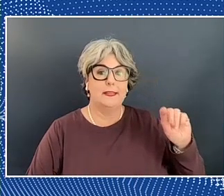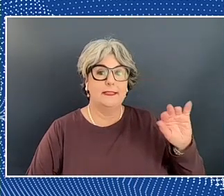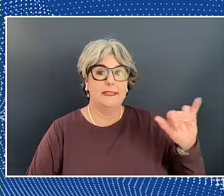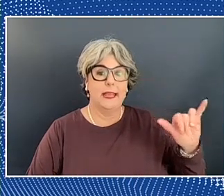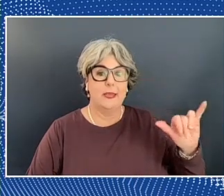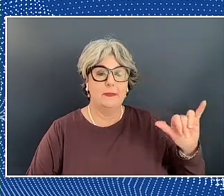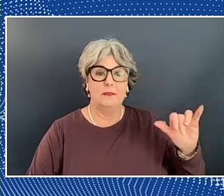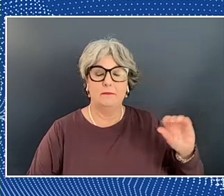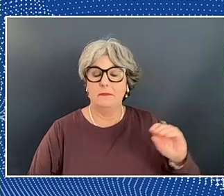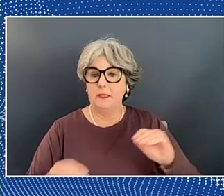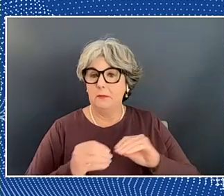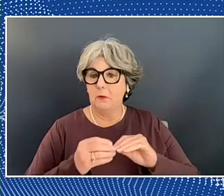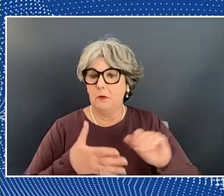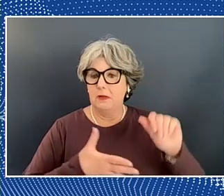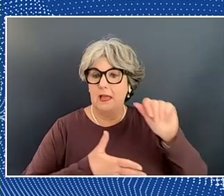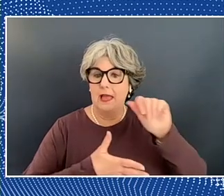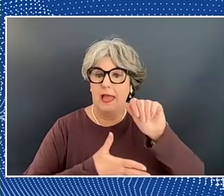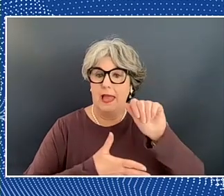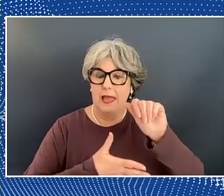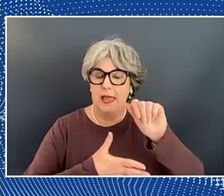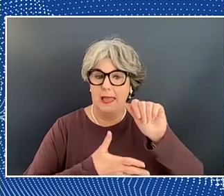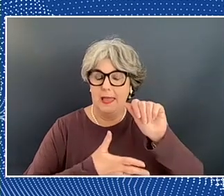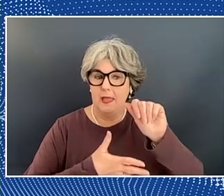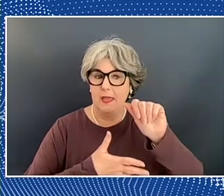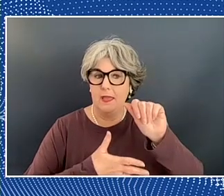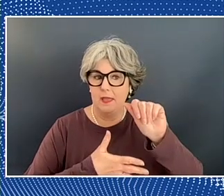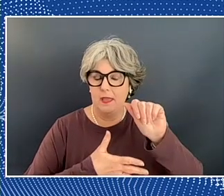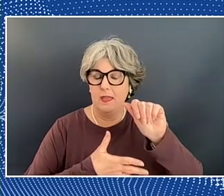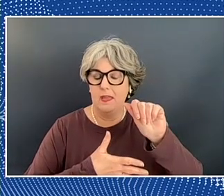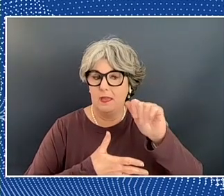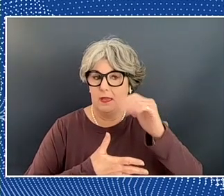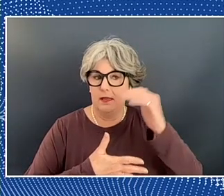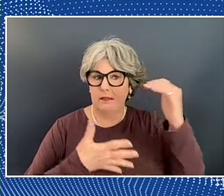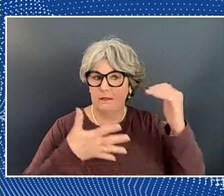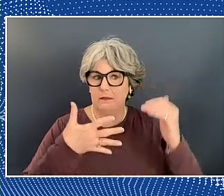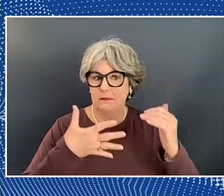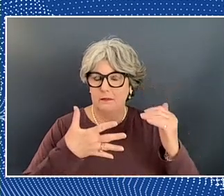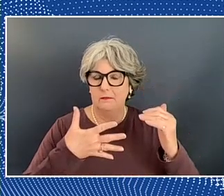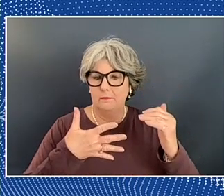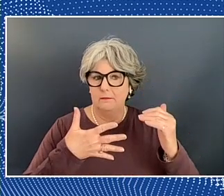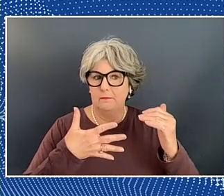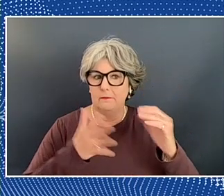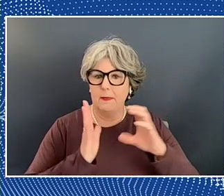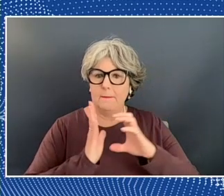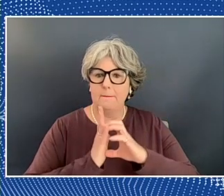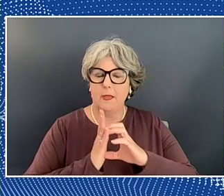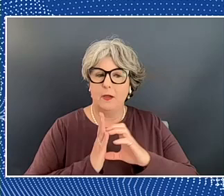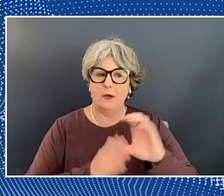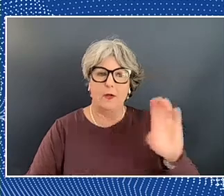before we would formally transition to paragraph B again?